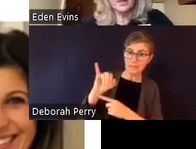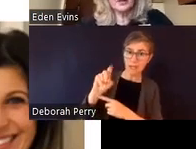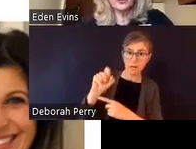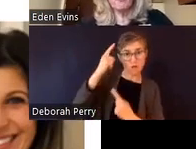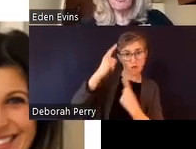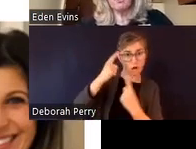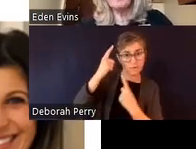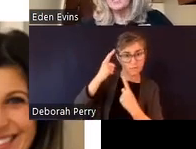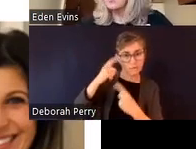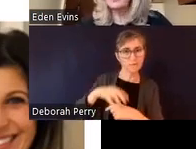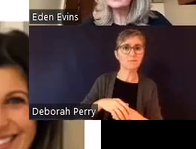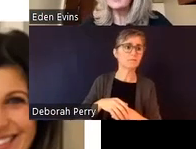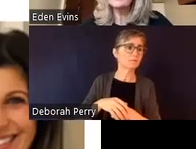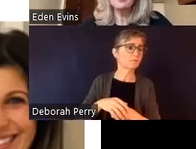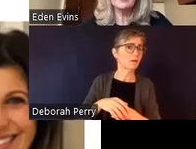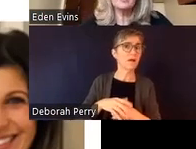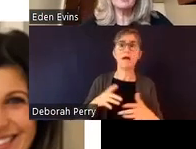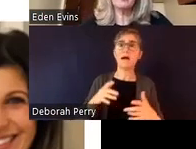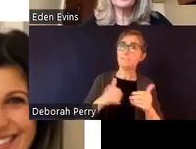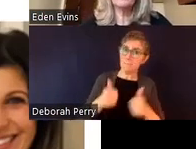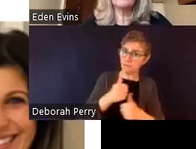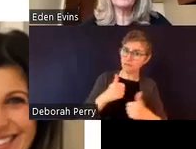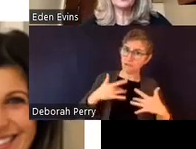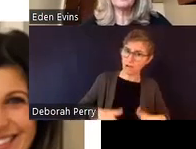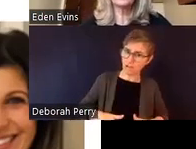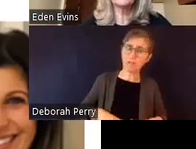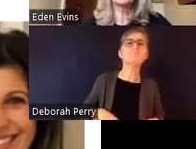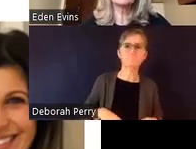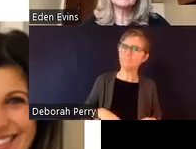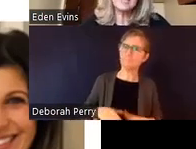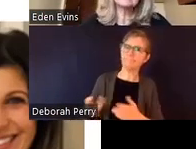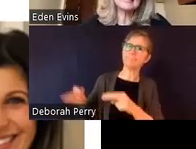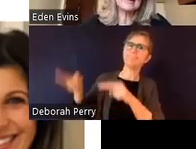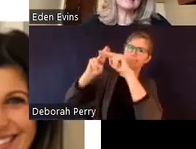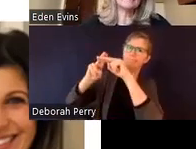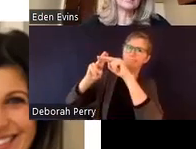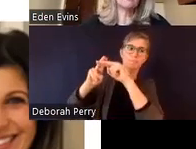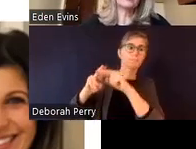PHQ-4 what's not shown here are two other scales which looked exactly the same. One